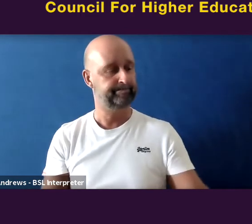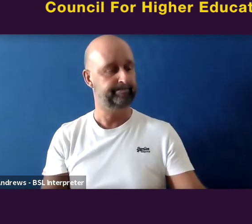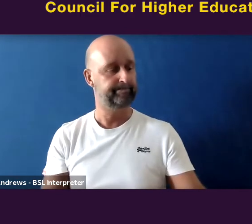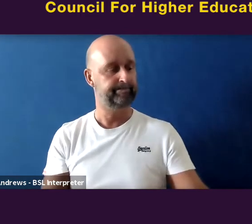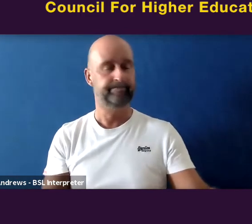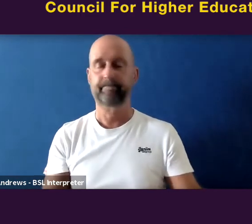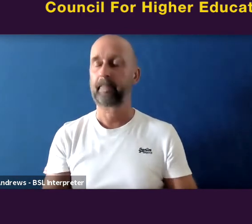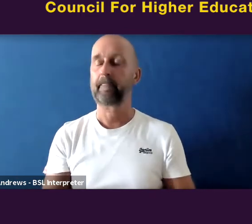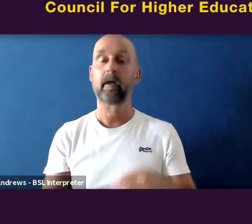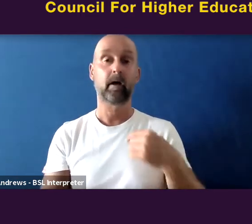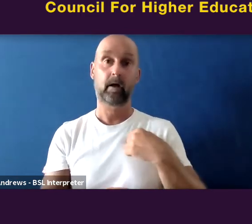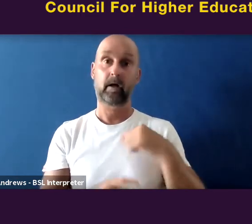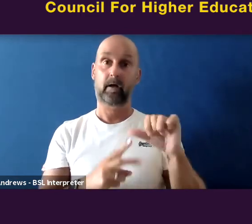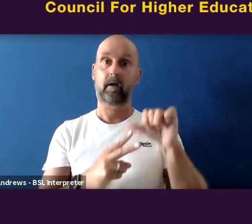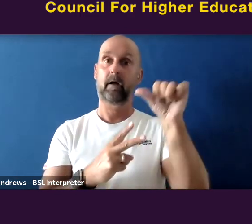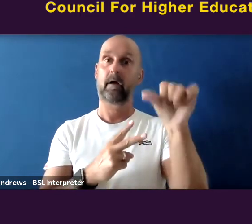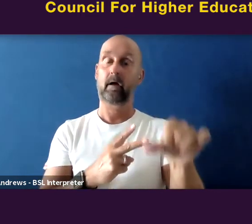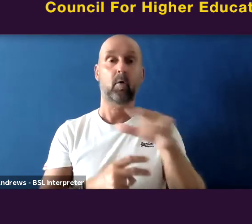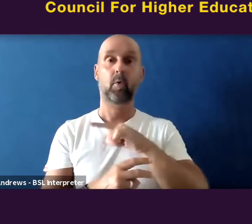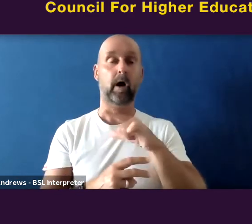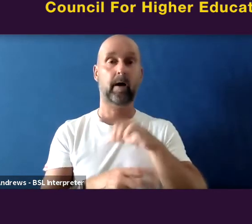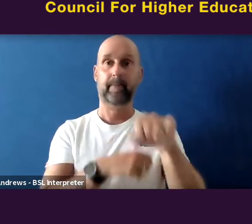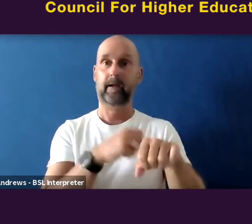I went on to gain meaningful graduate level employment,